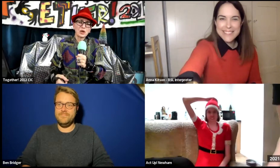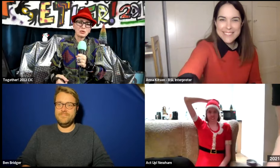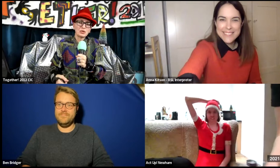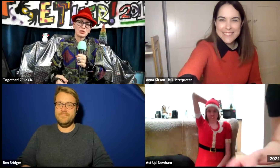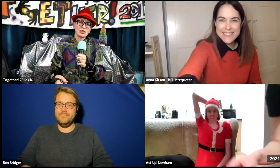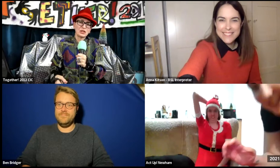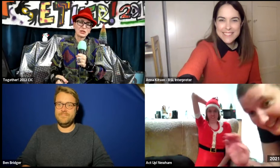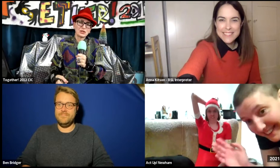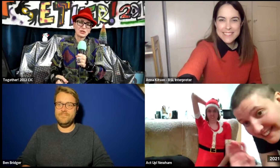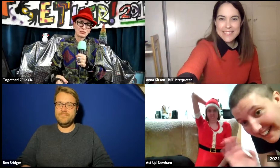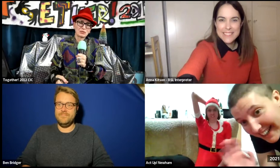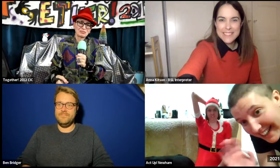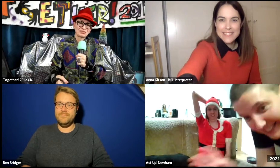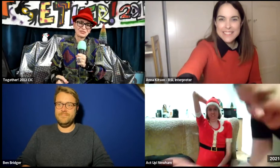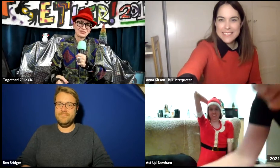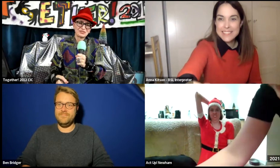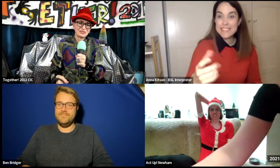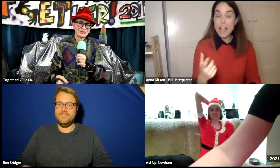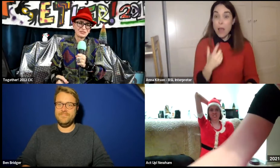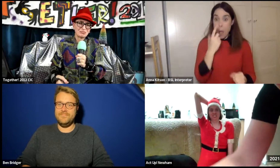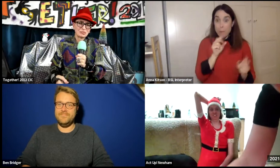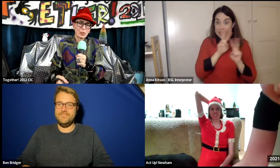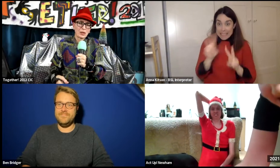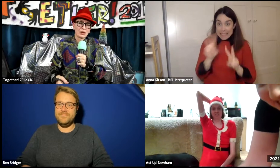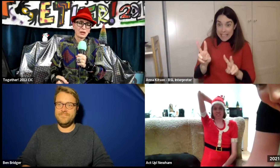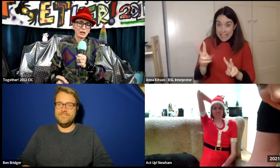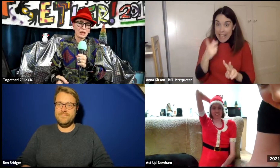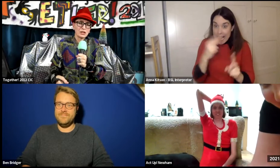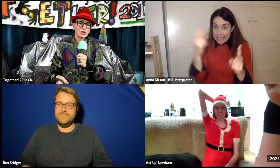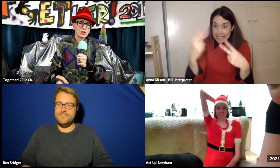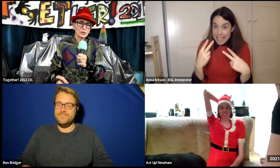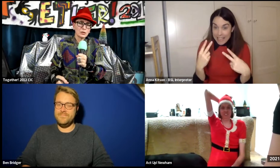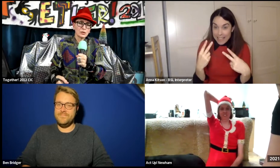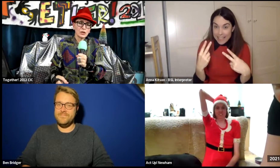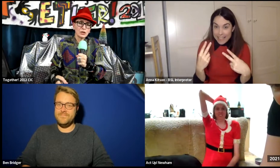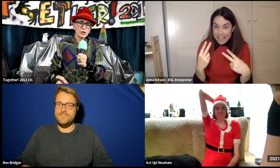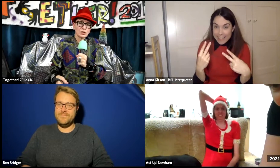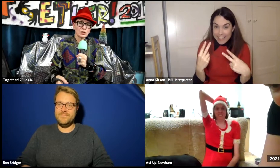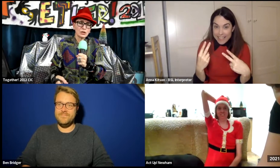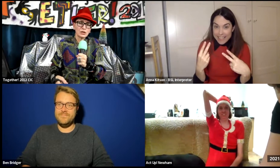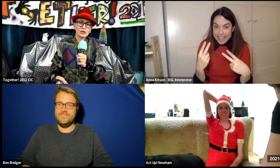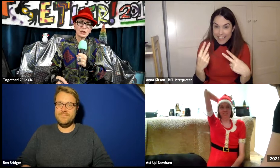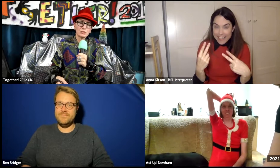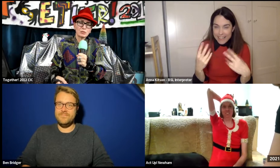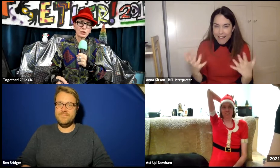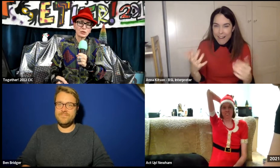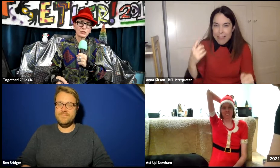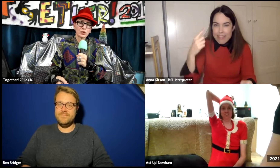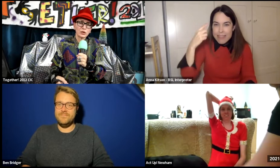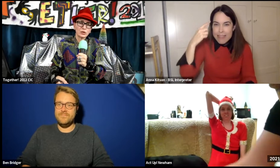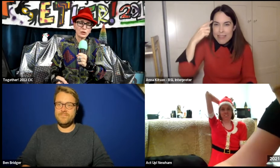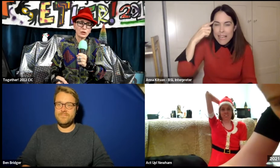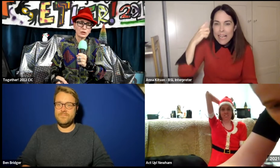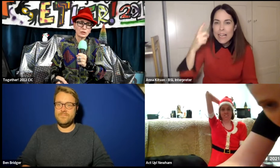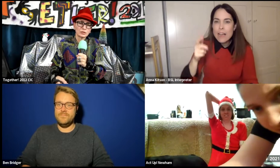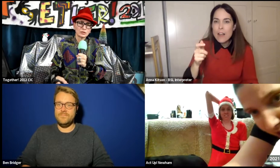you can see us. I think you just need to take your microphone. Can you hear us?